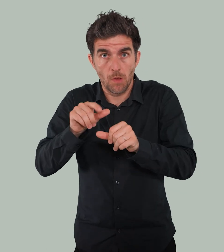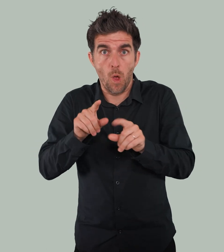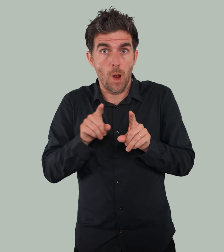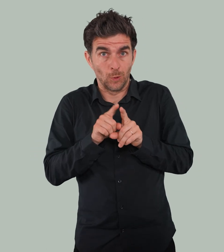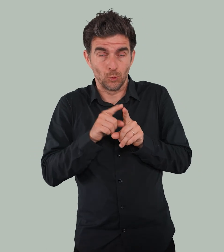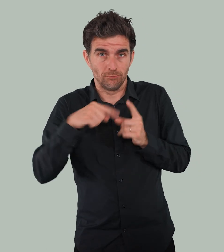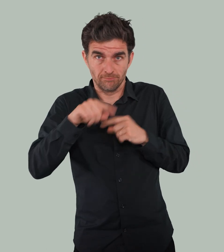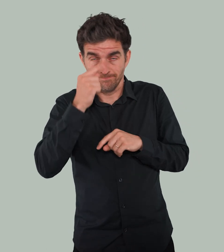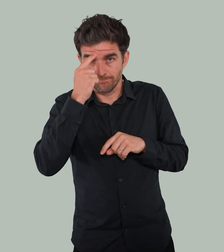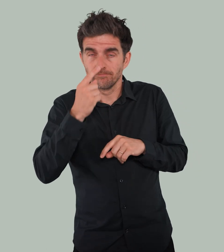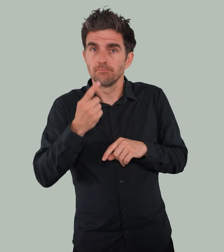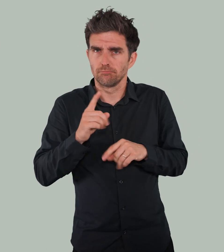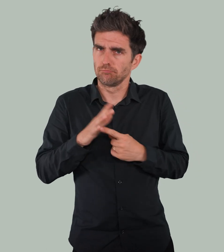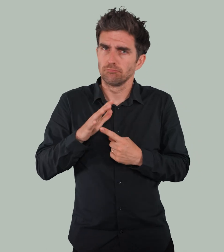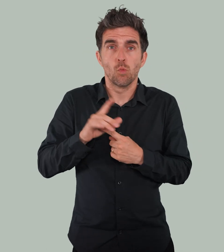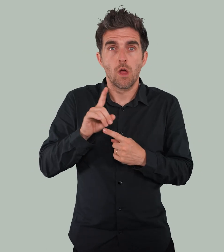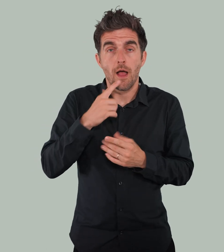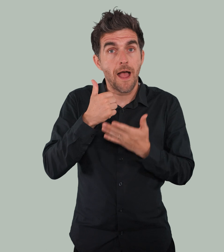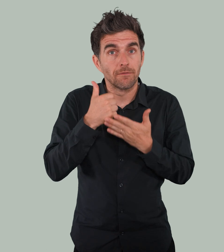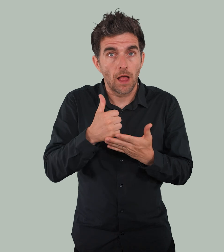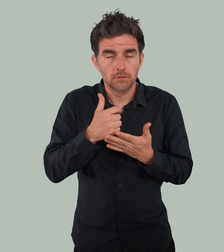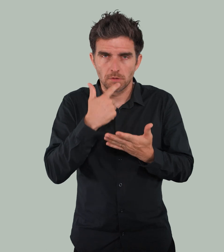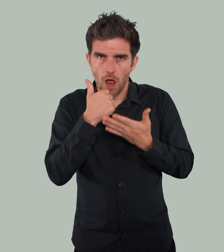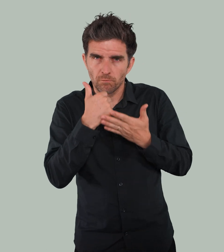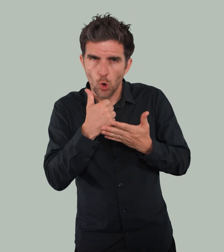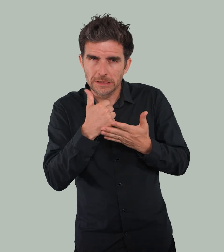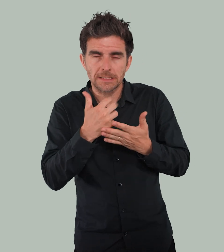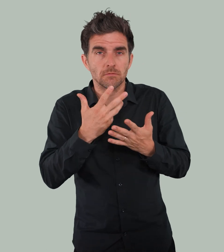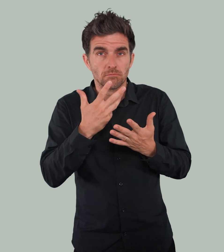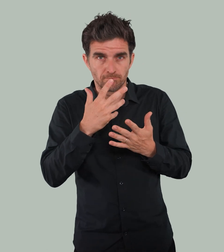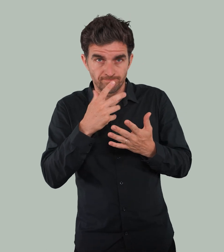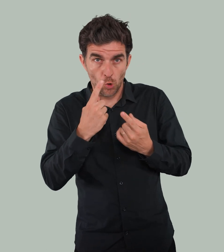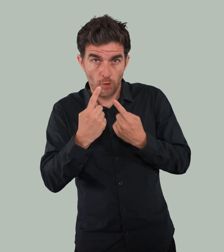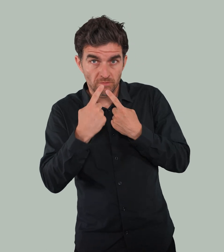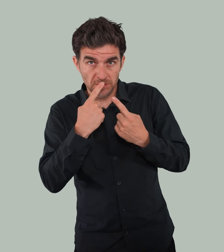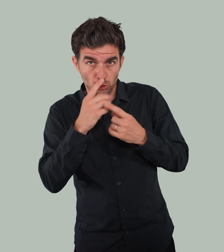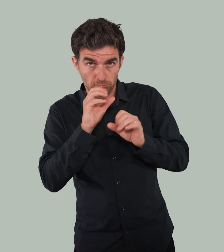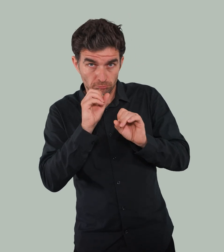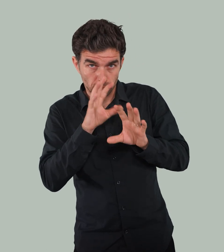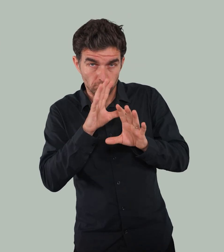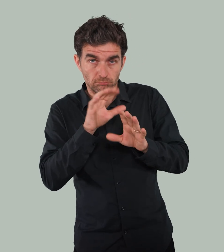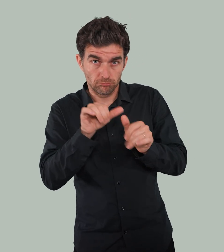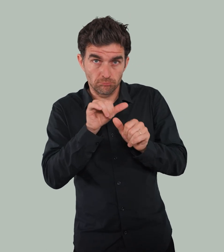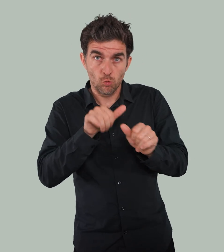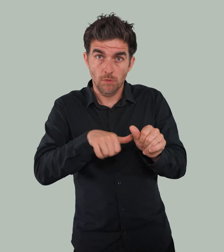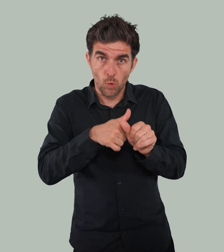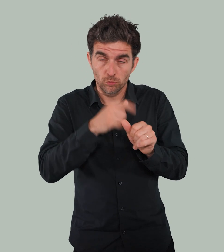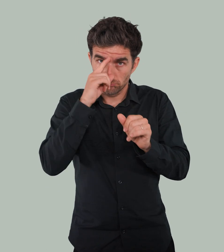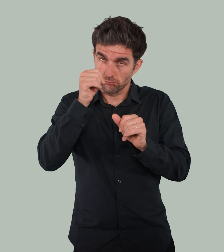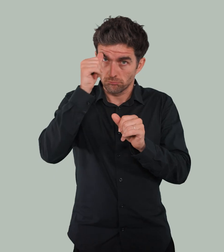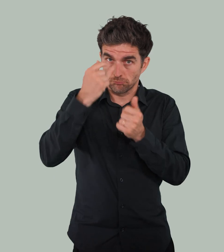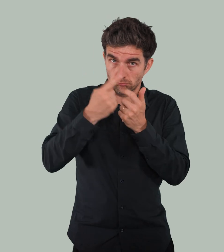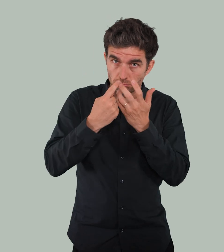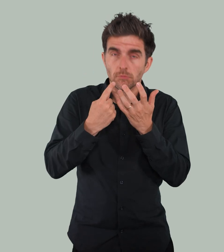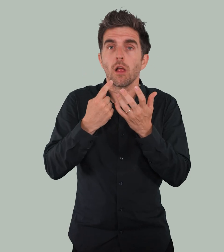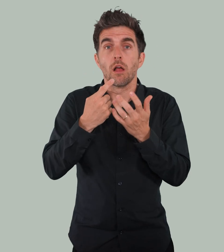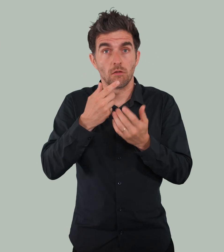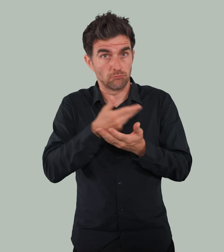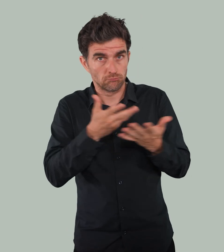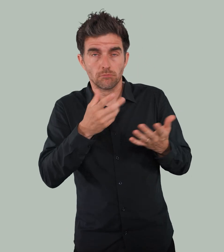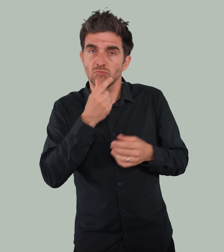They highlight the role of advice, advocacy and informal support in enabling individuals